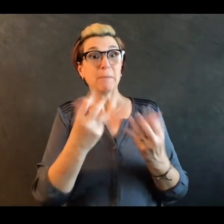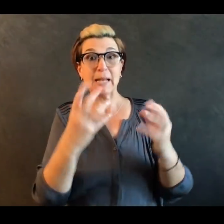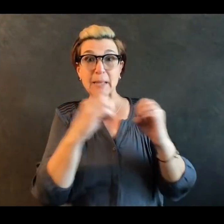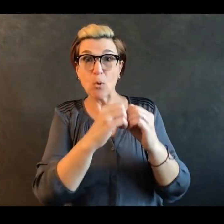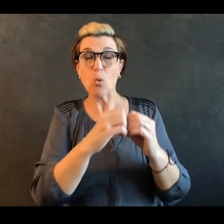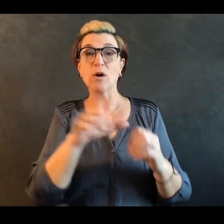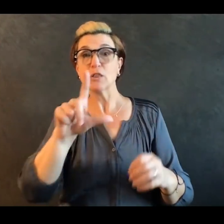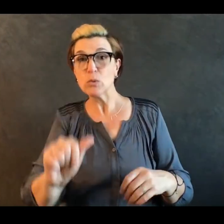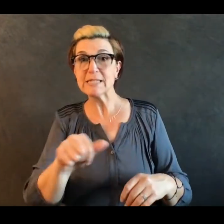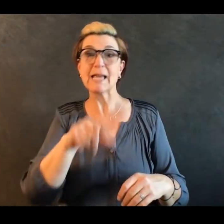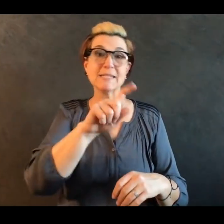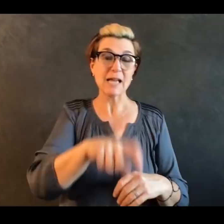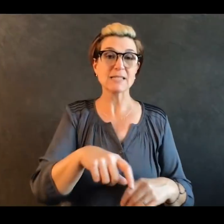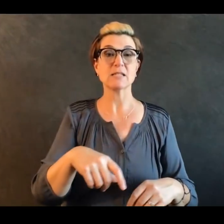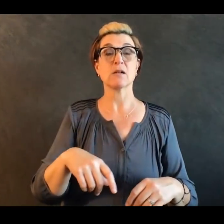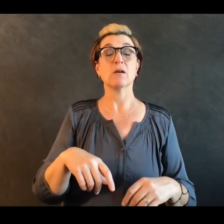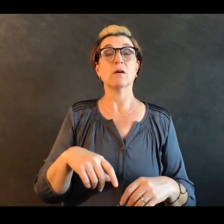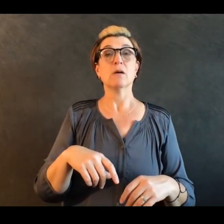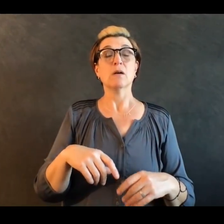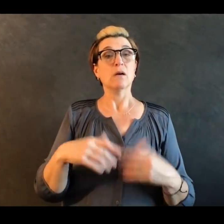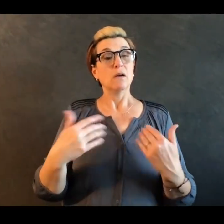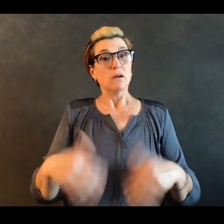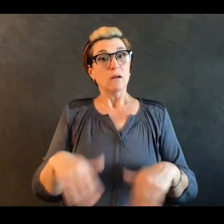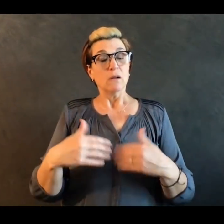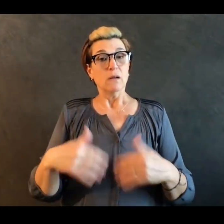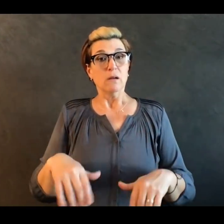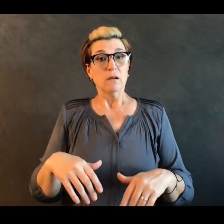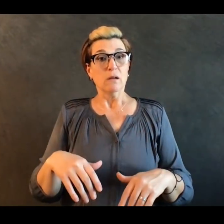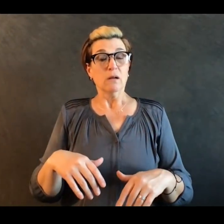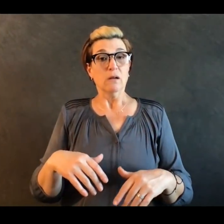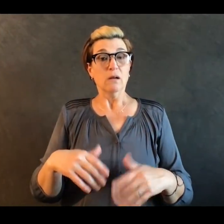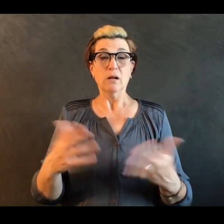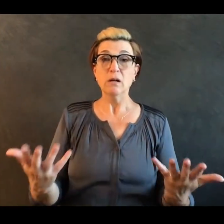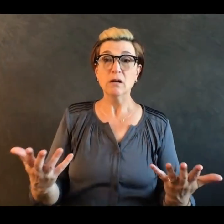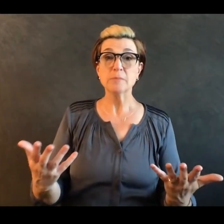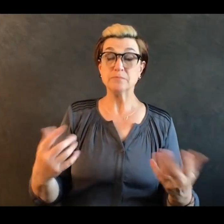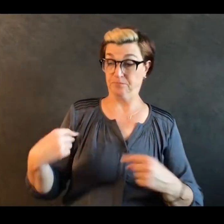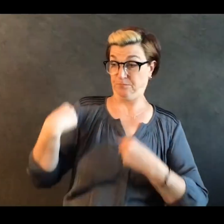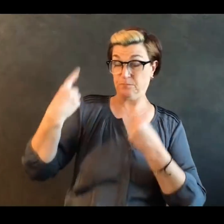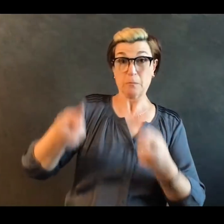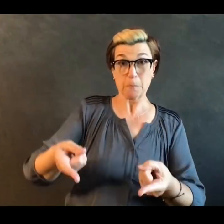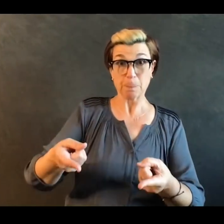reflected a few days ago because we did not have the happily did not have the